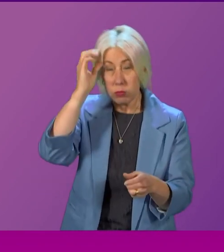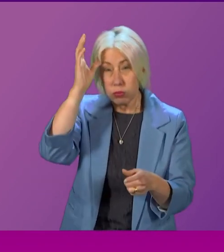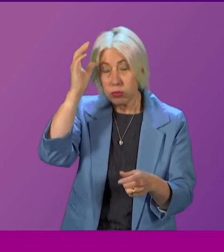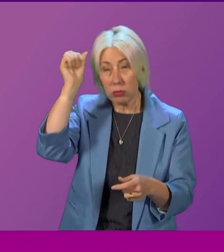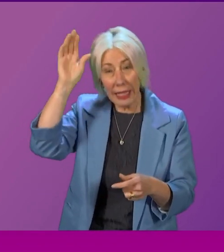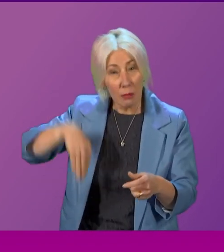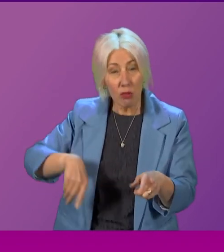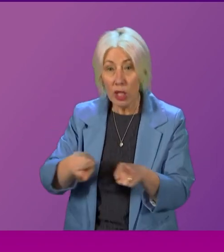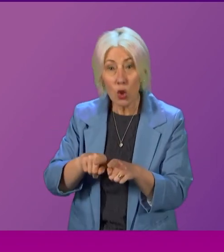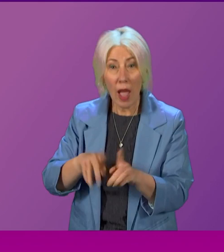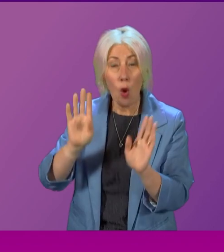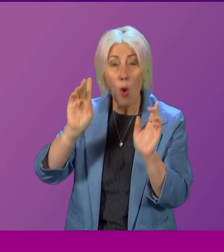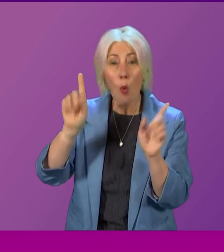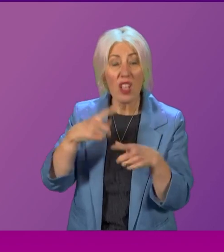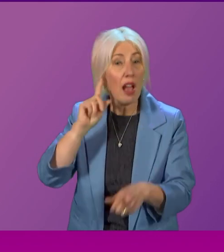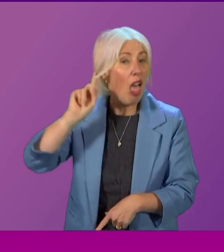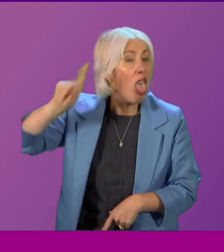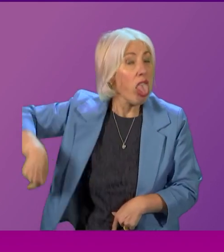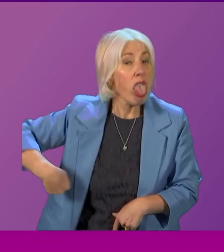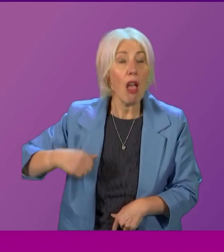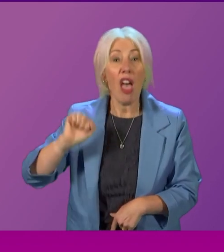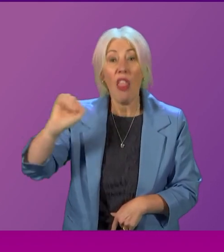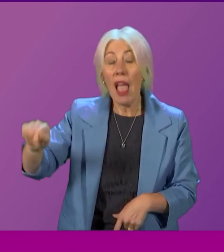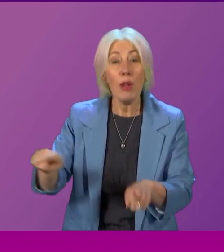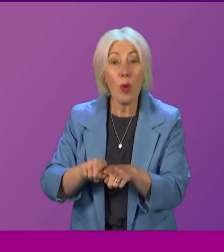It is not right to dismiss them either, because they are people who work every day of the